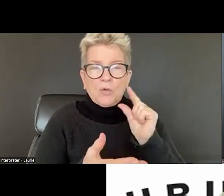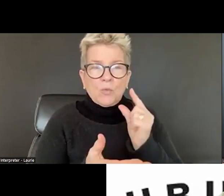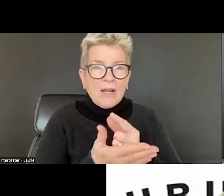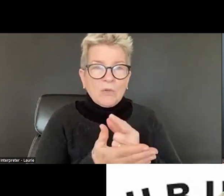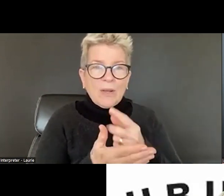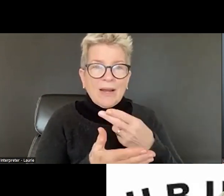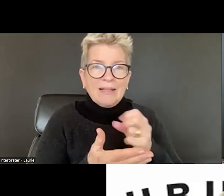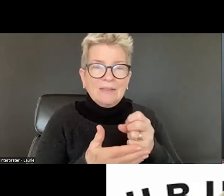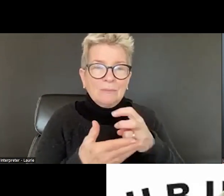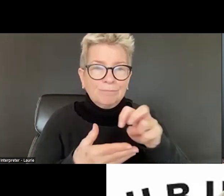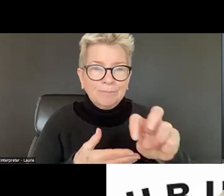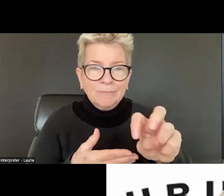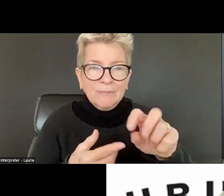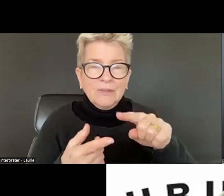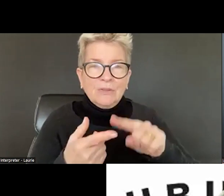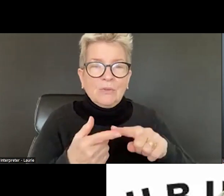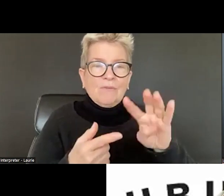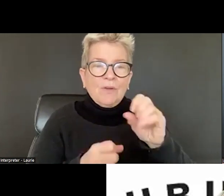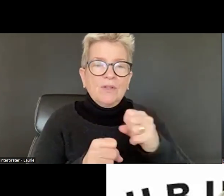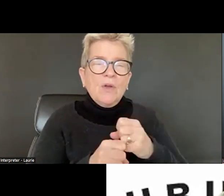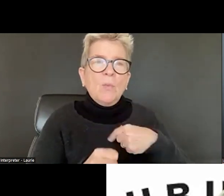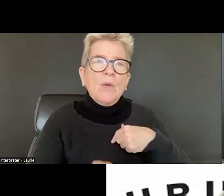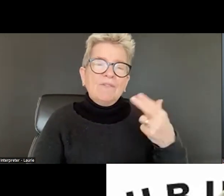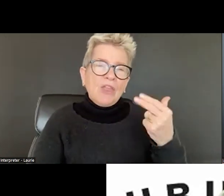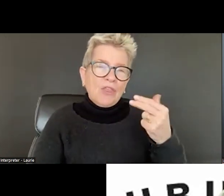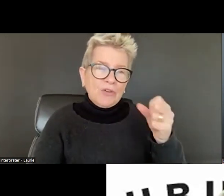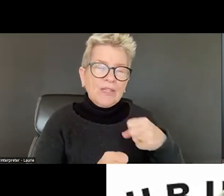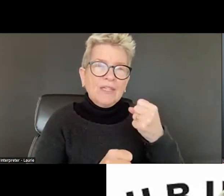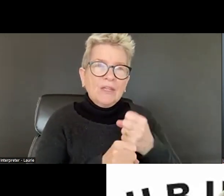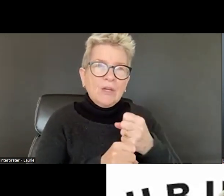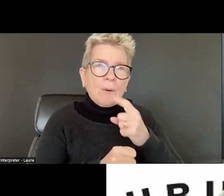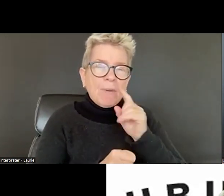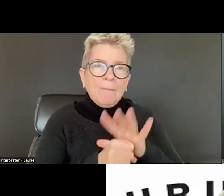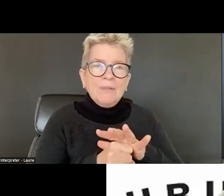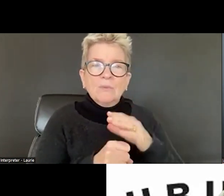13-year promise and you know some other ways that the young people here can be educated at least the